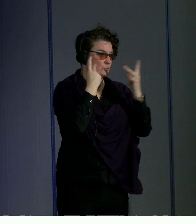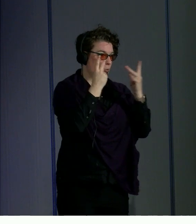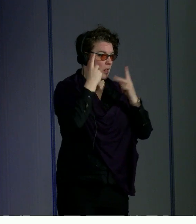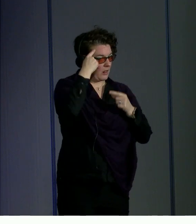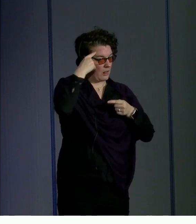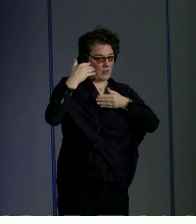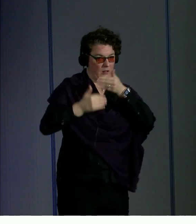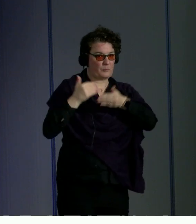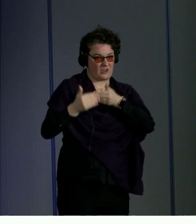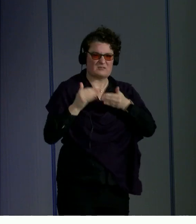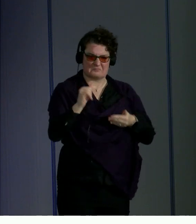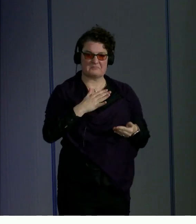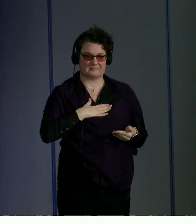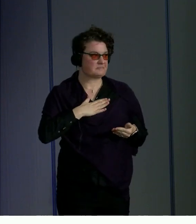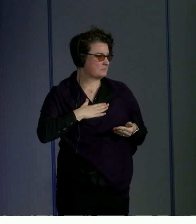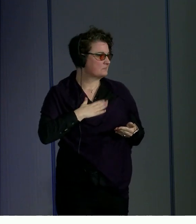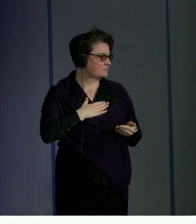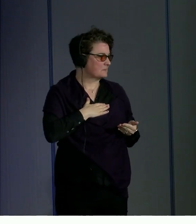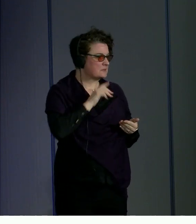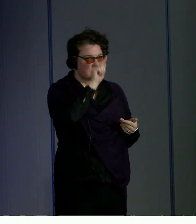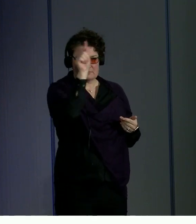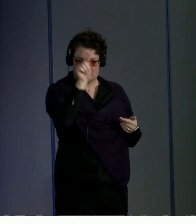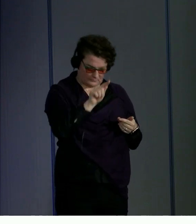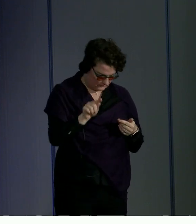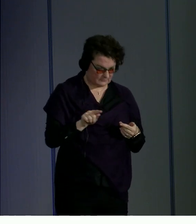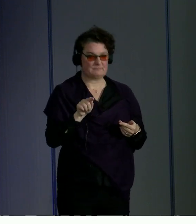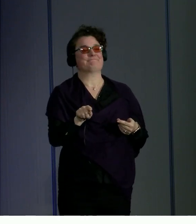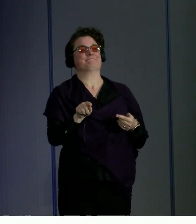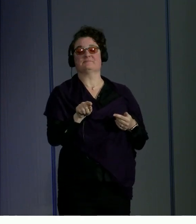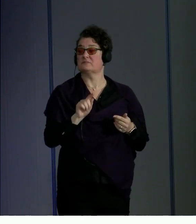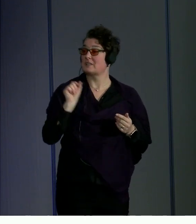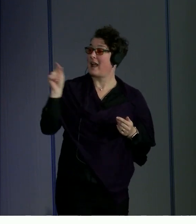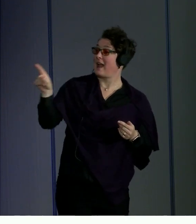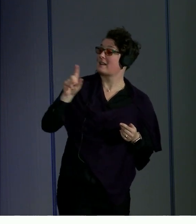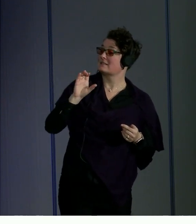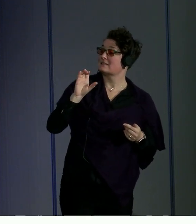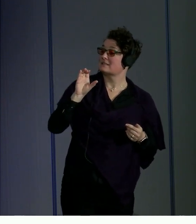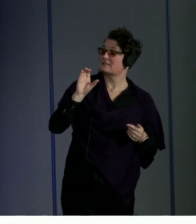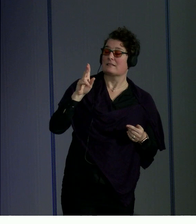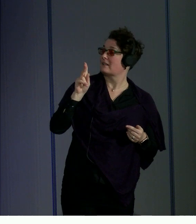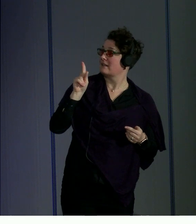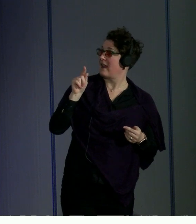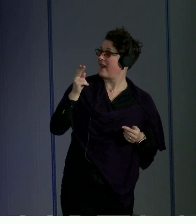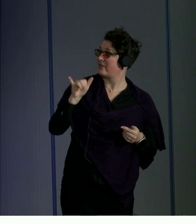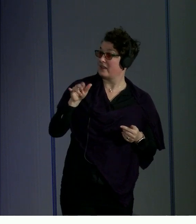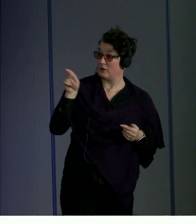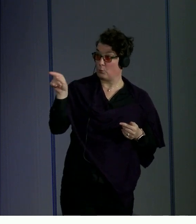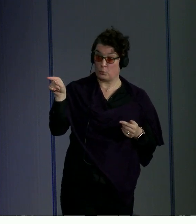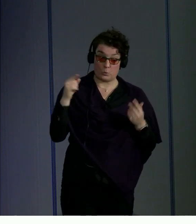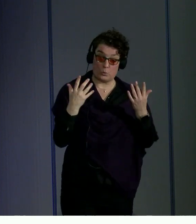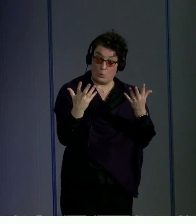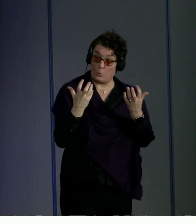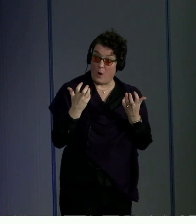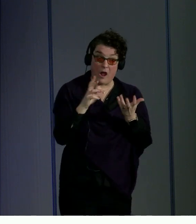at it that way. Kathy, how do you look at when you are trying to talk about printing something?